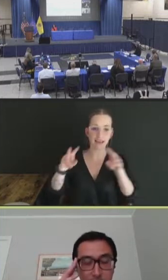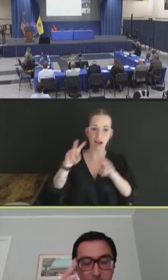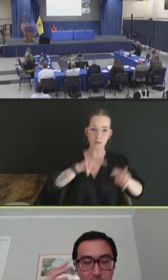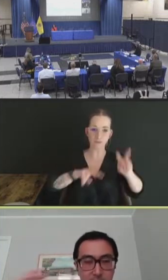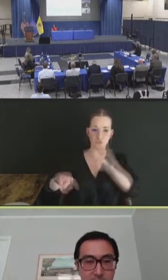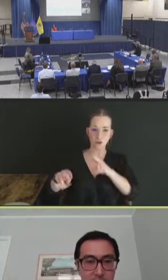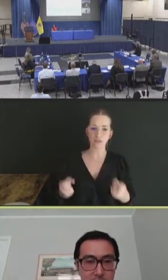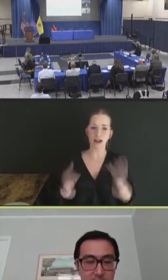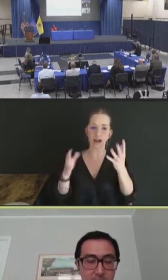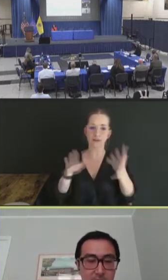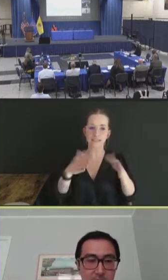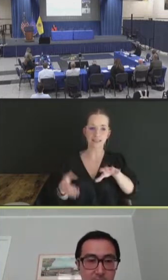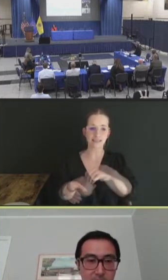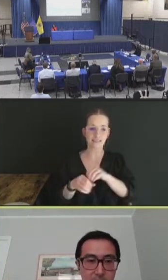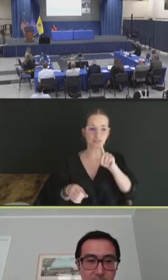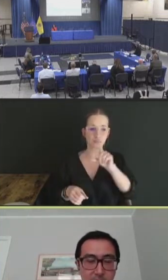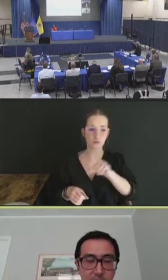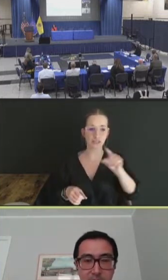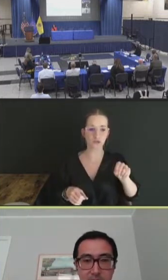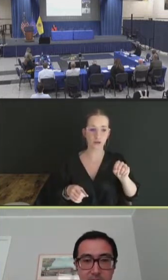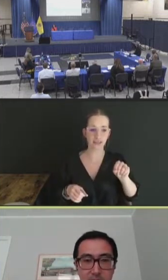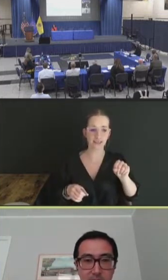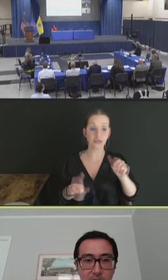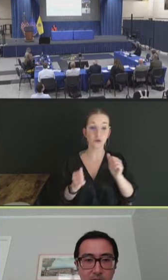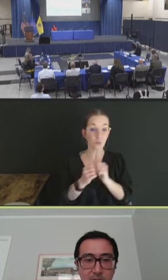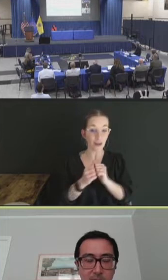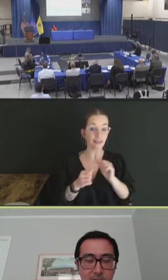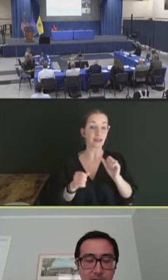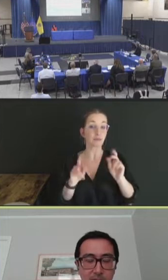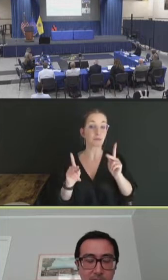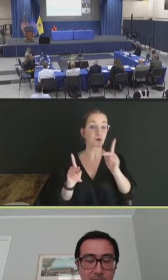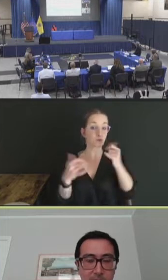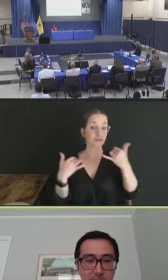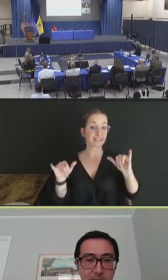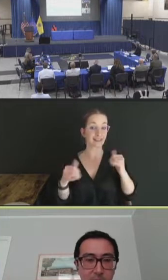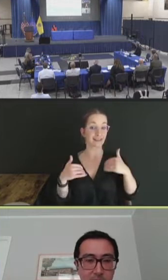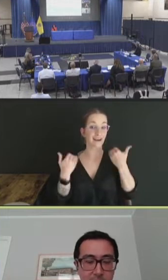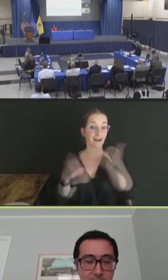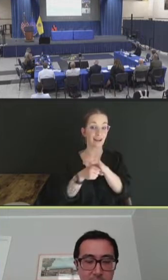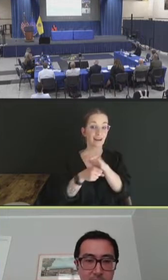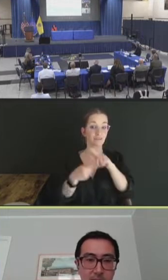working age individuals. The blue line represents the expected number of deaths